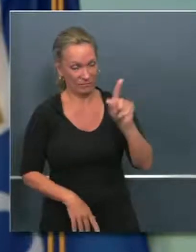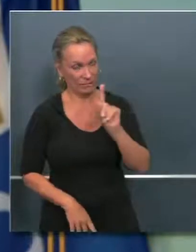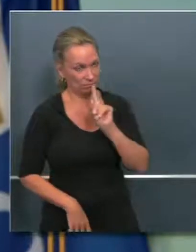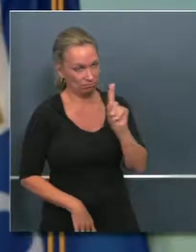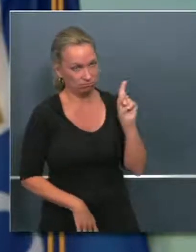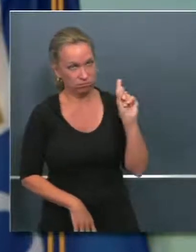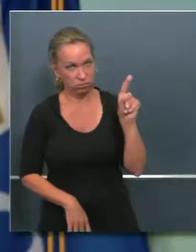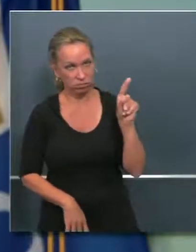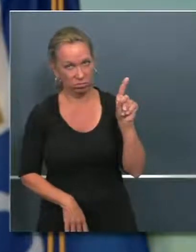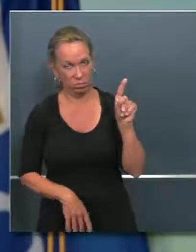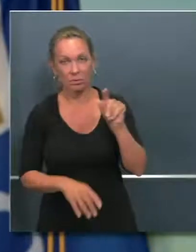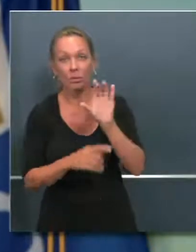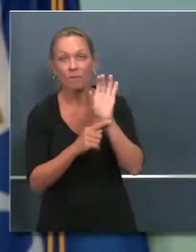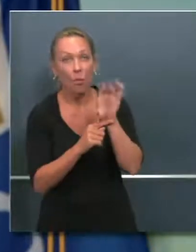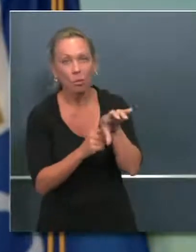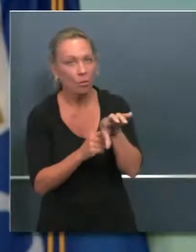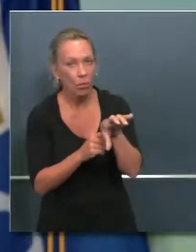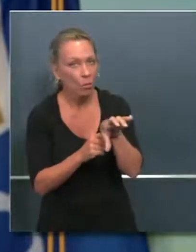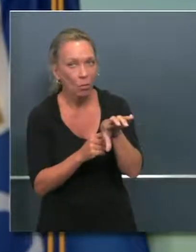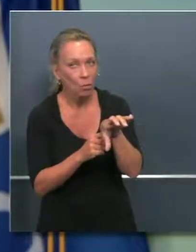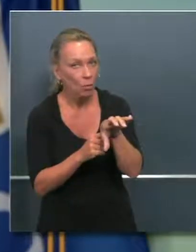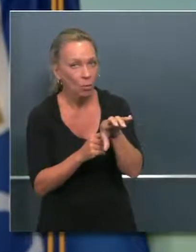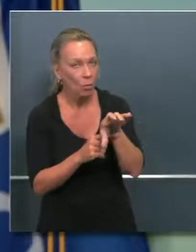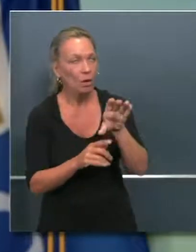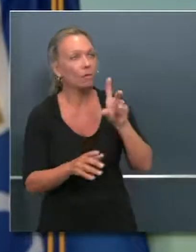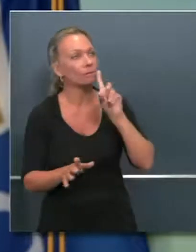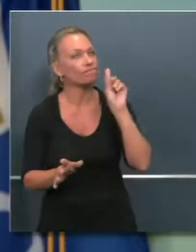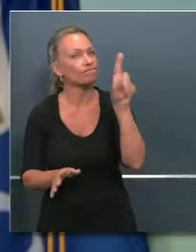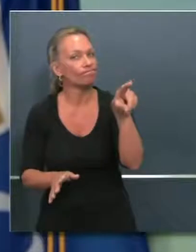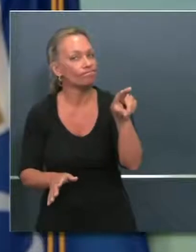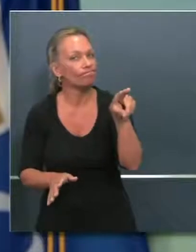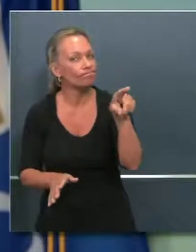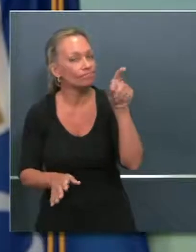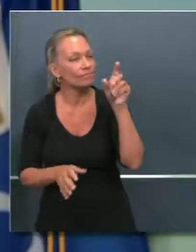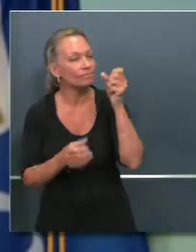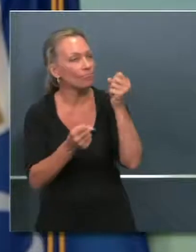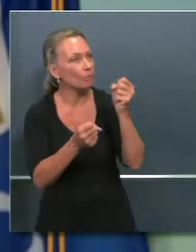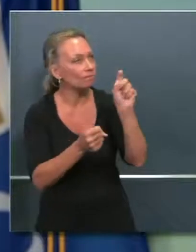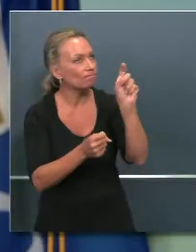sue which we know many do it also allows bars to contract with food trucks or other food vendors